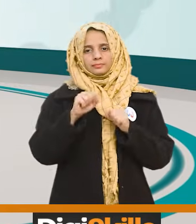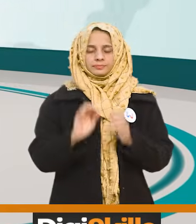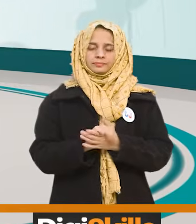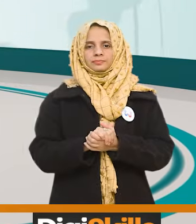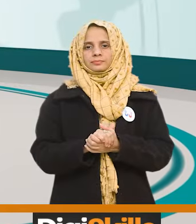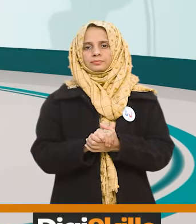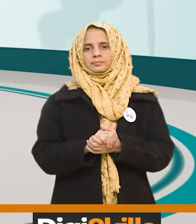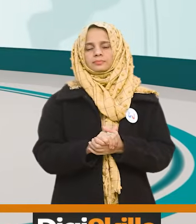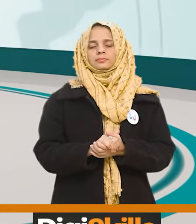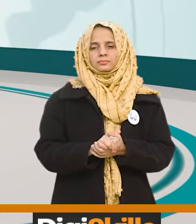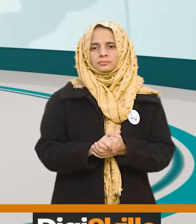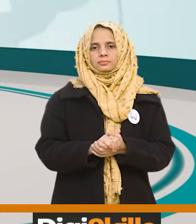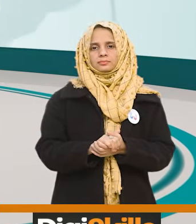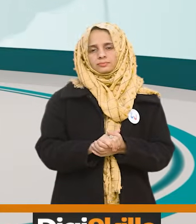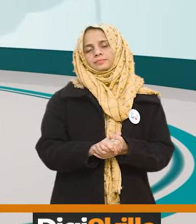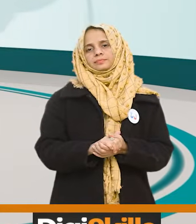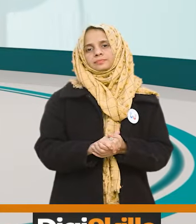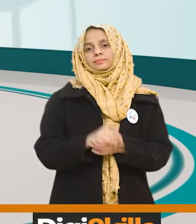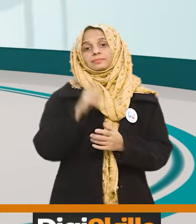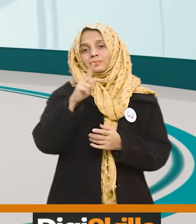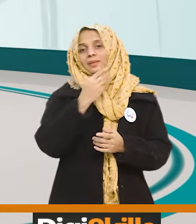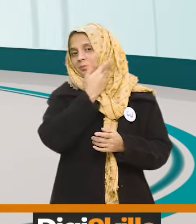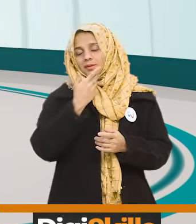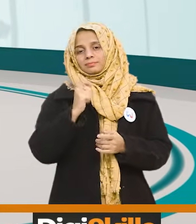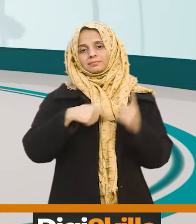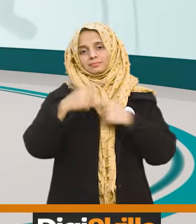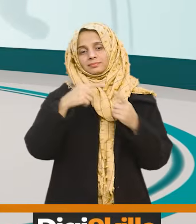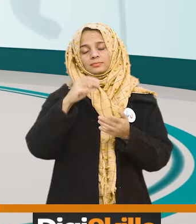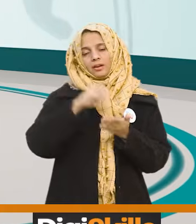As long as your interest is protected, sometimes there can be delays, but your interest should be protected.